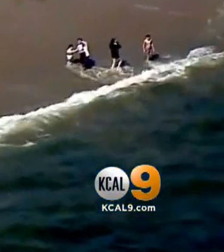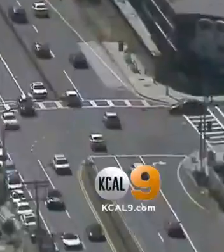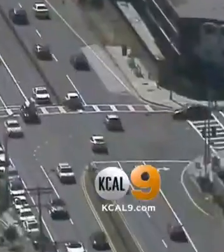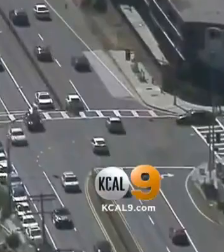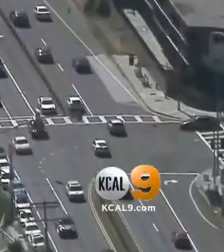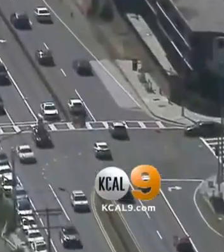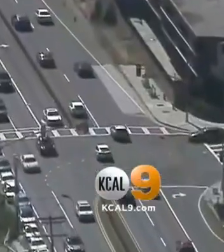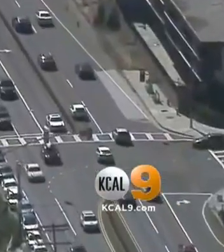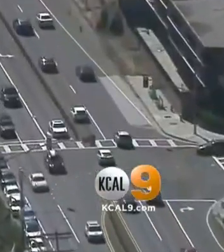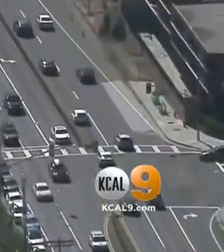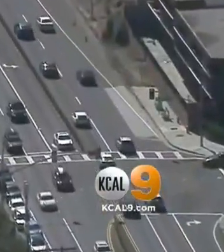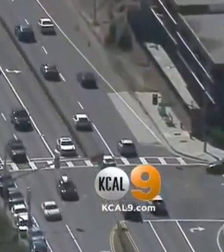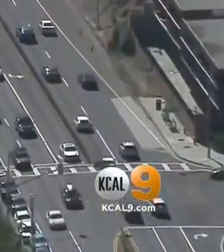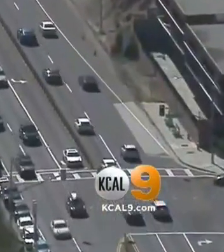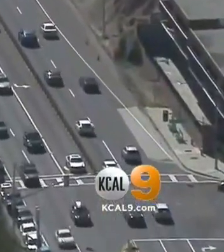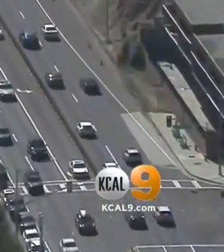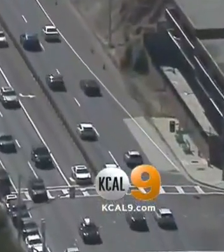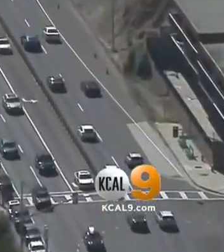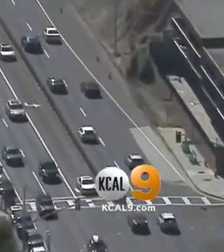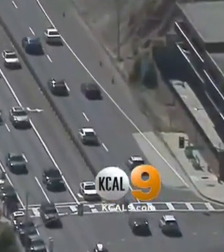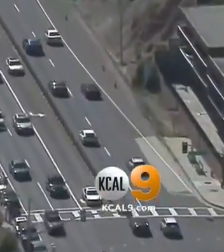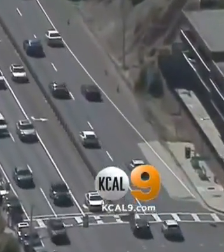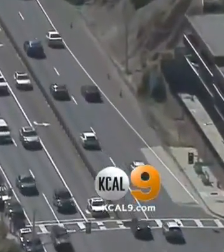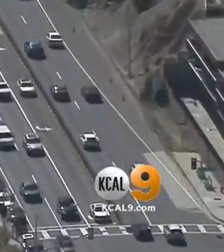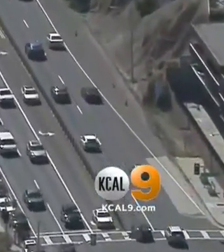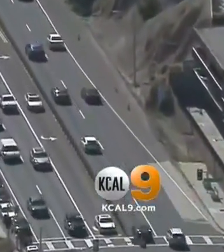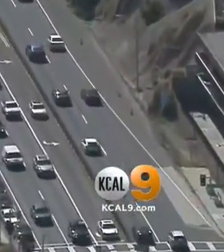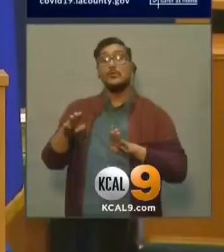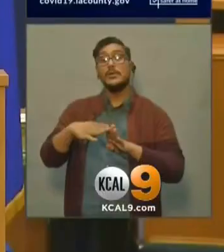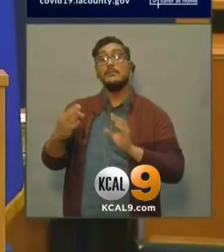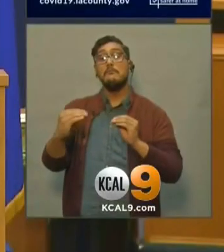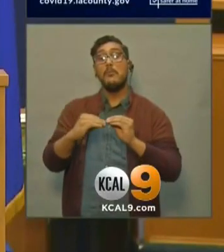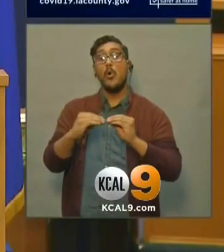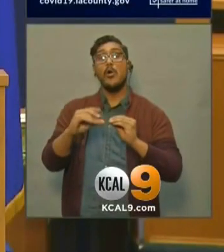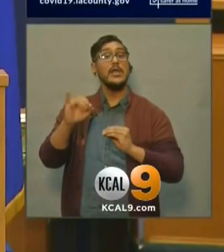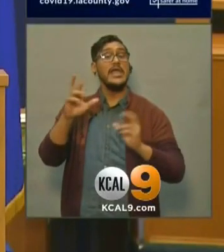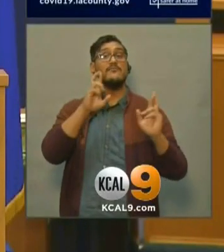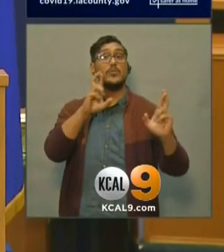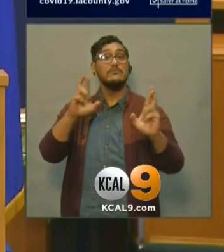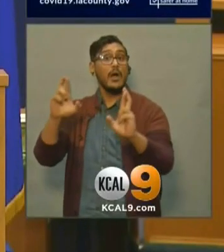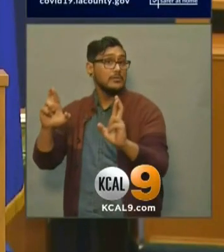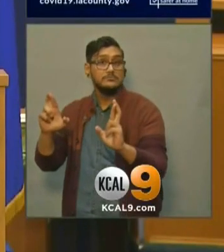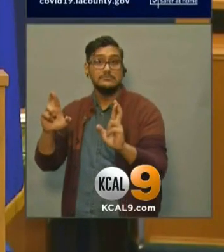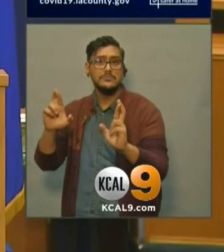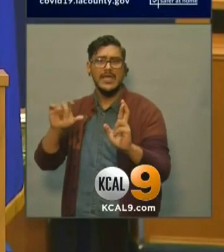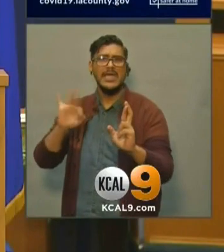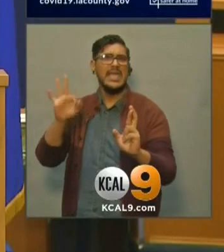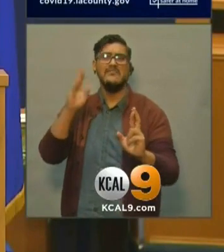IF WE DO, WE WILL SUBMIT APPLICATIONS. FOR THE MOST PART SHE SAID WE DID WELL, EXCEPT IN PARTS OF MALIBU, WHERE THERE WAS